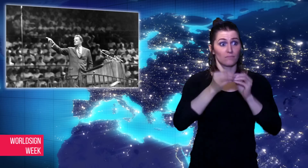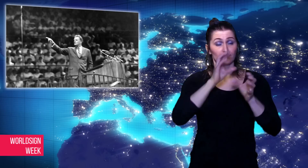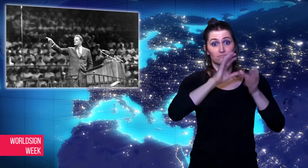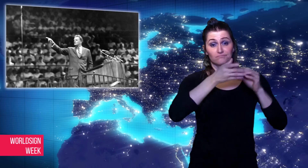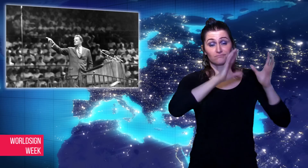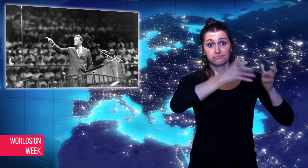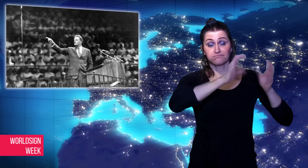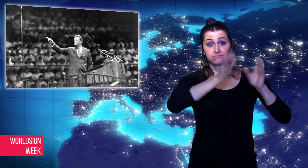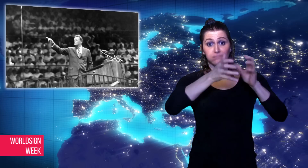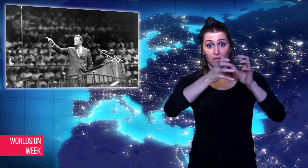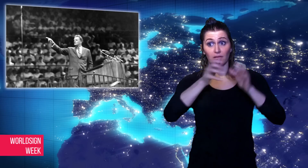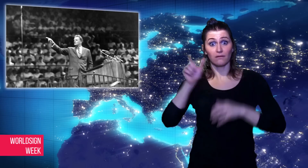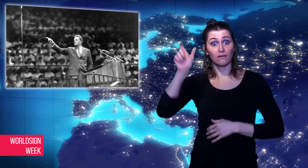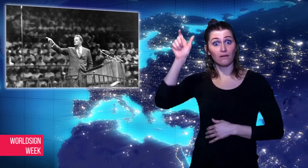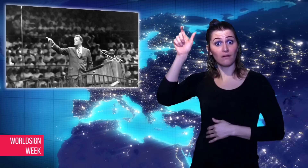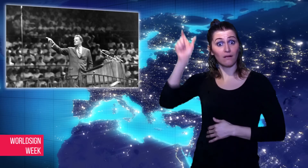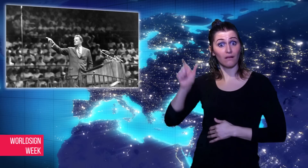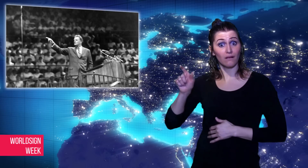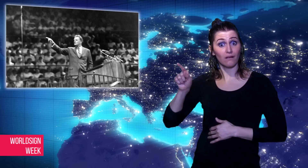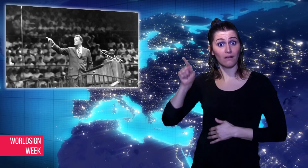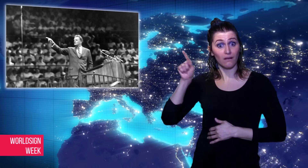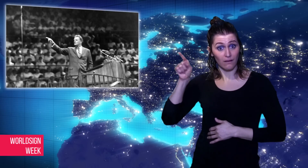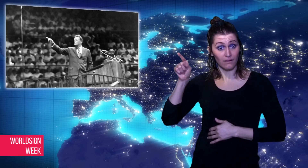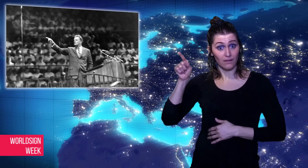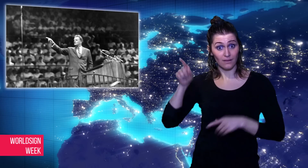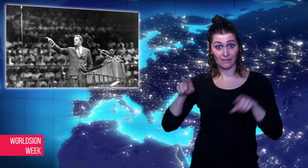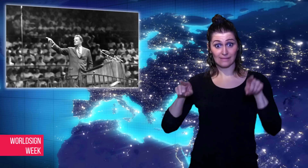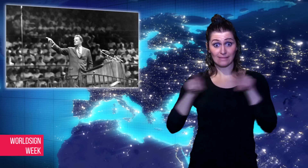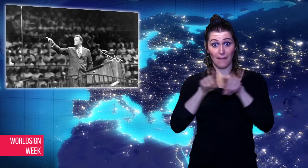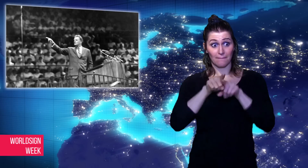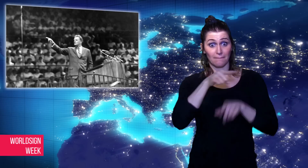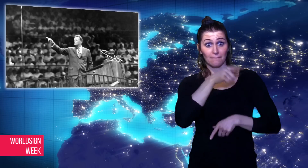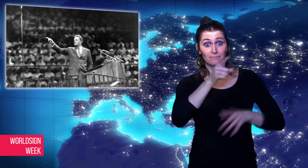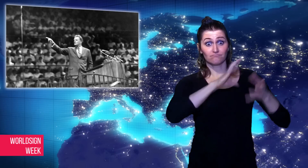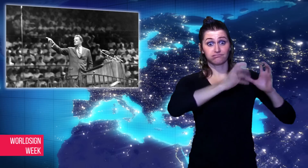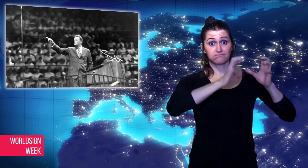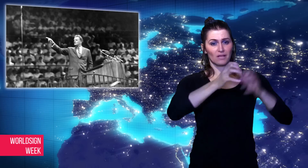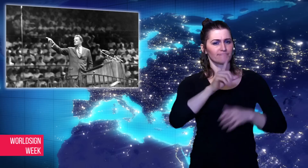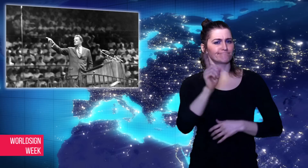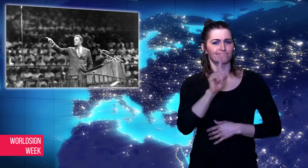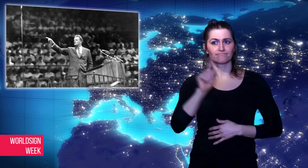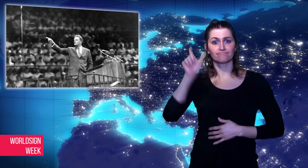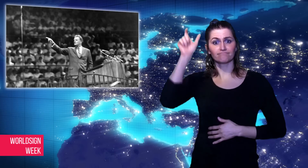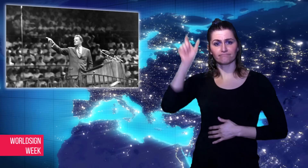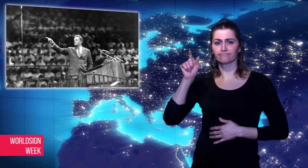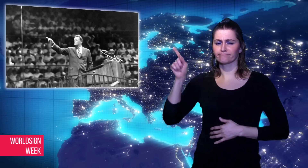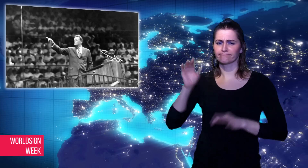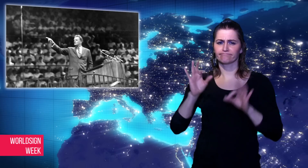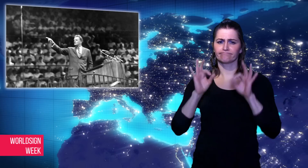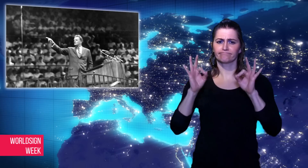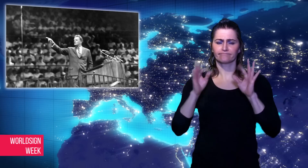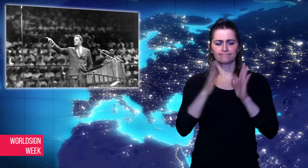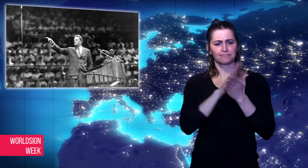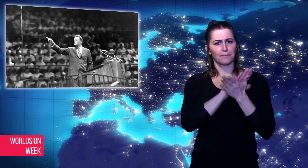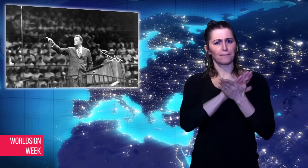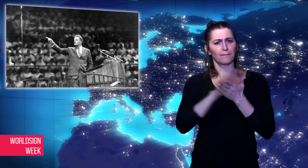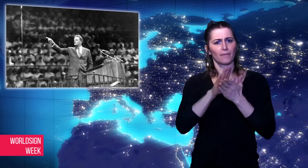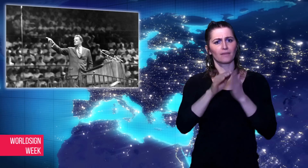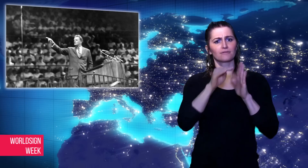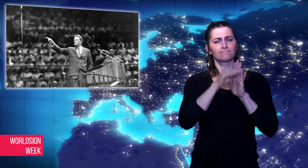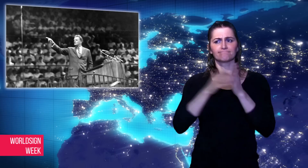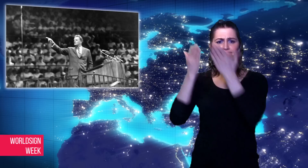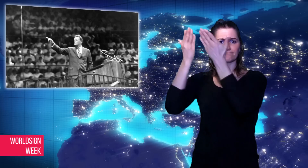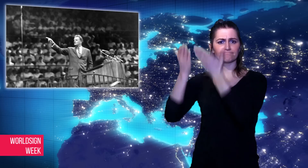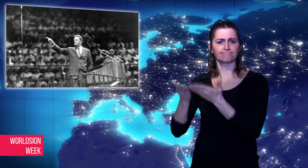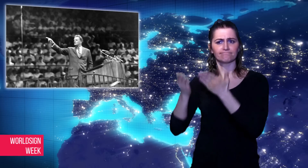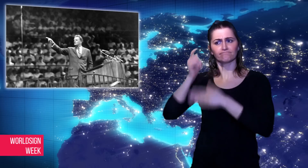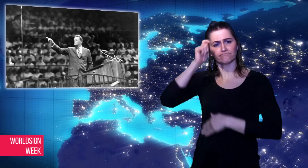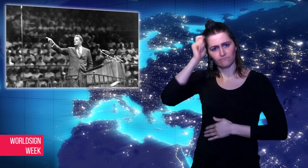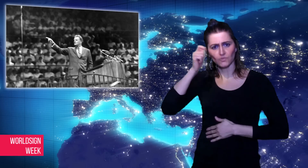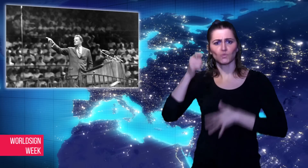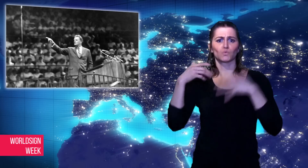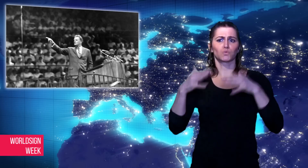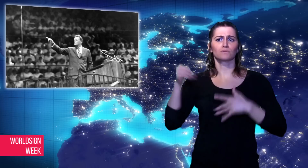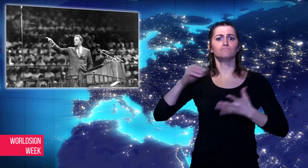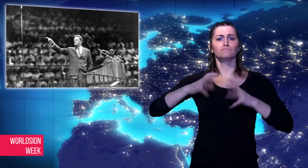and gave ministerial counsel to U.S.